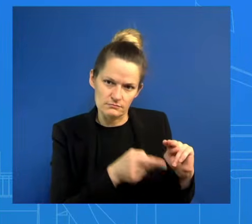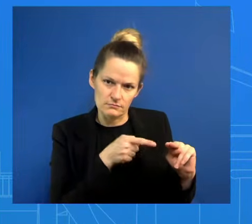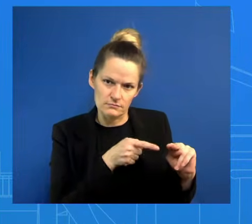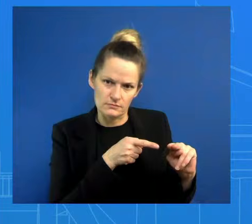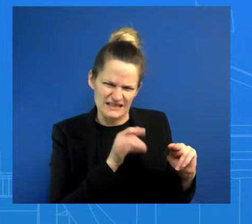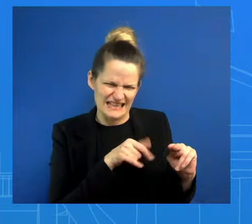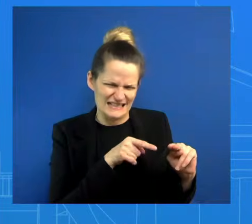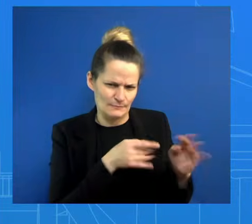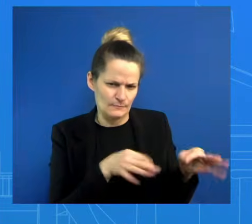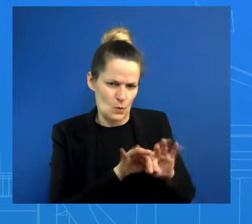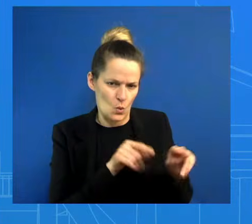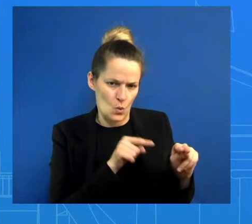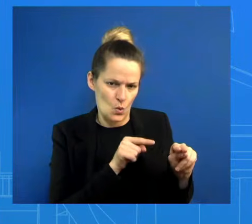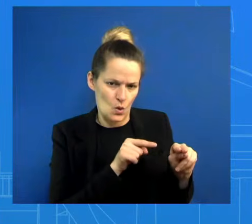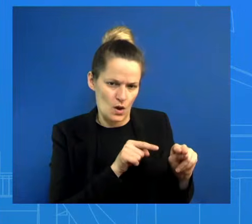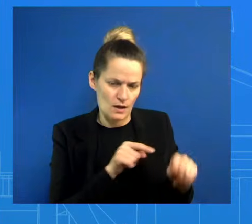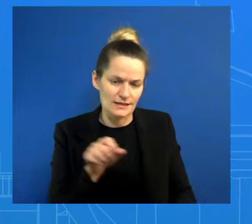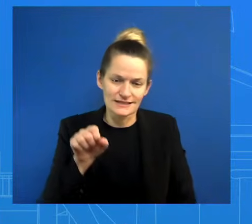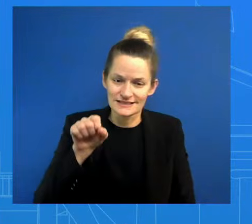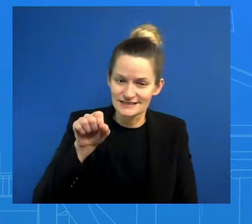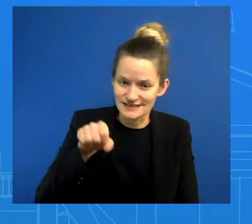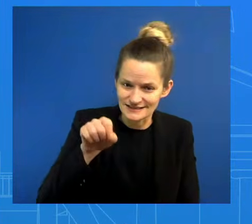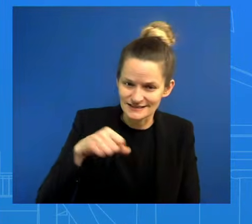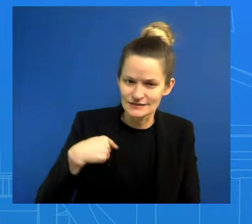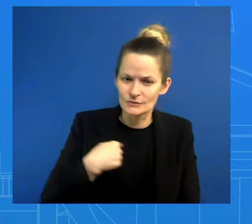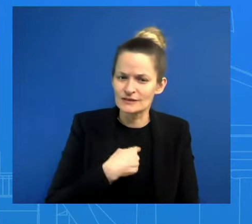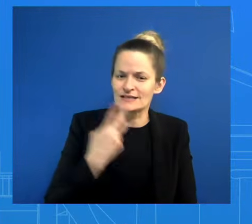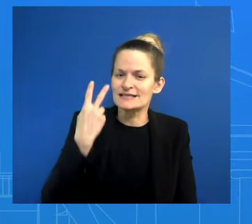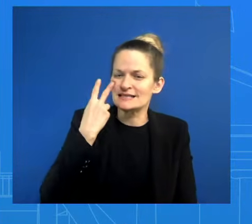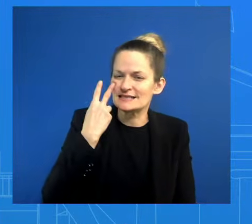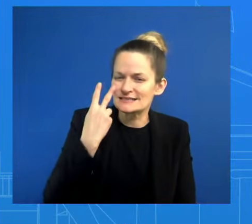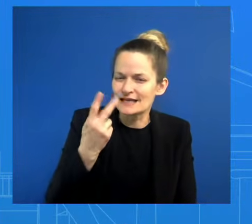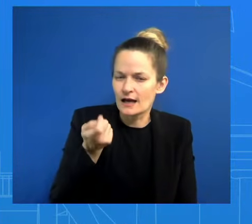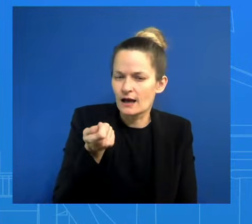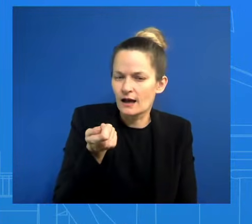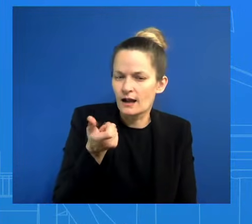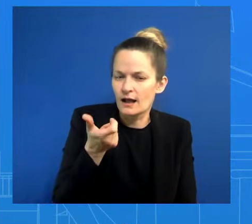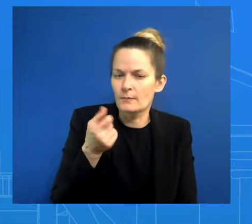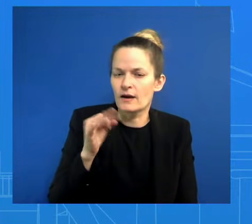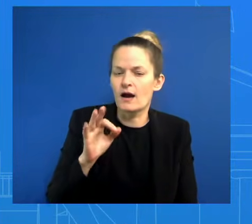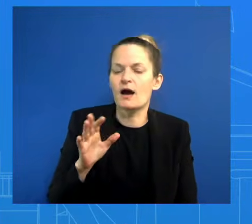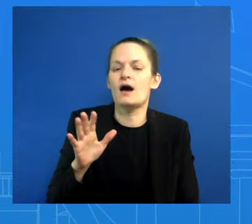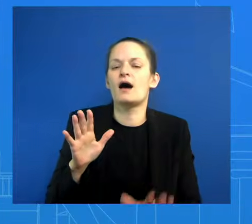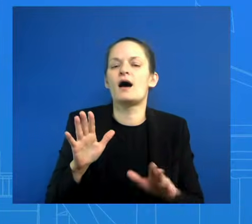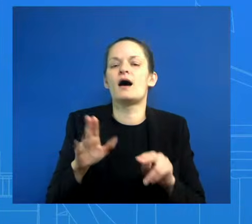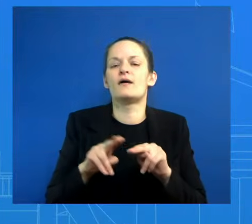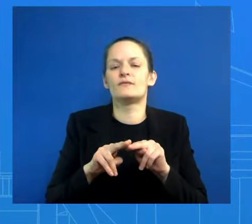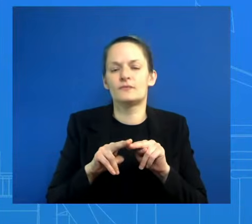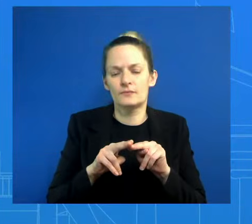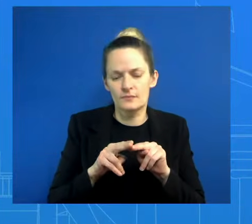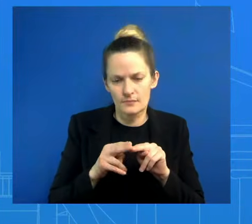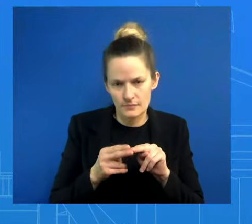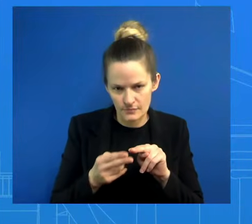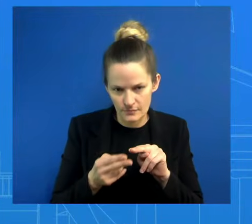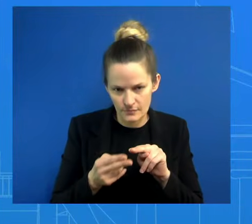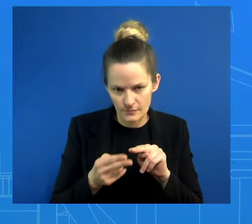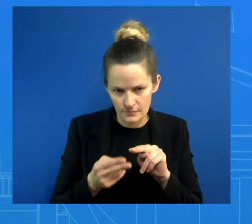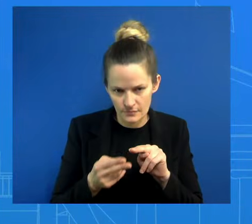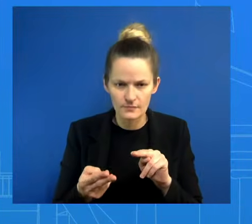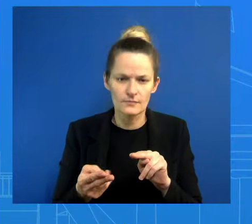And so gas prices have fallen about $1.70 since June and are lower than they were a year ago, before Putin's war.